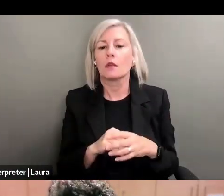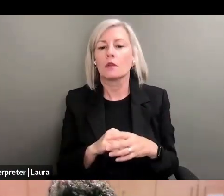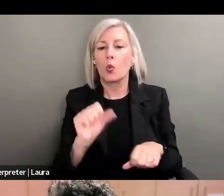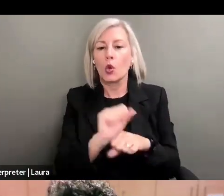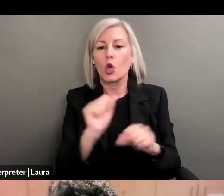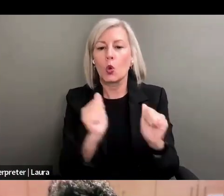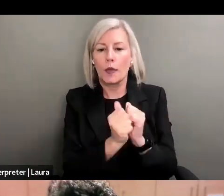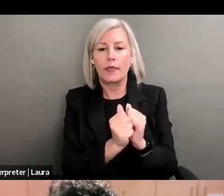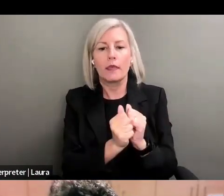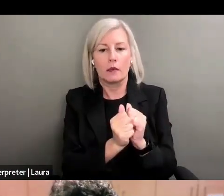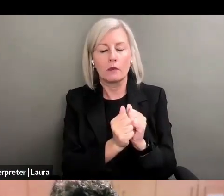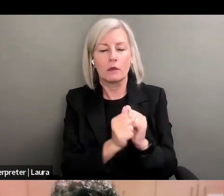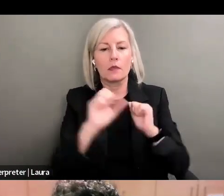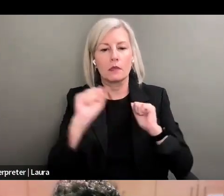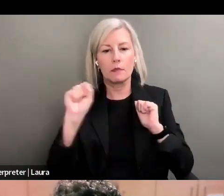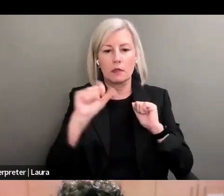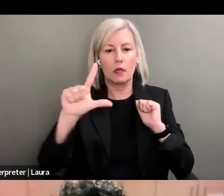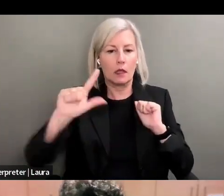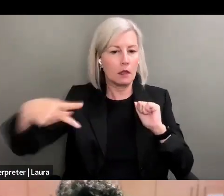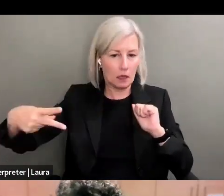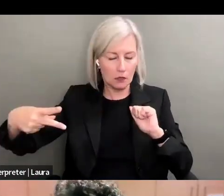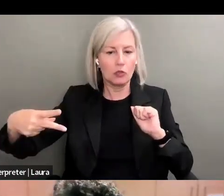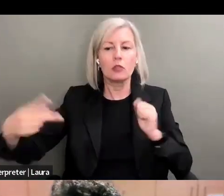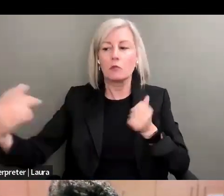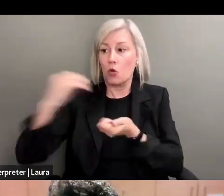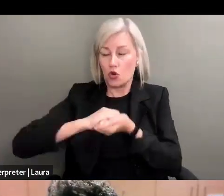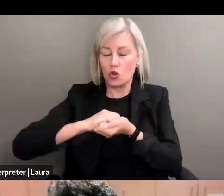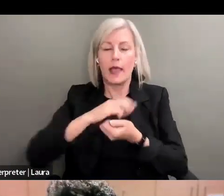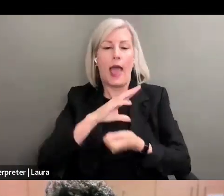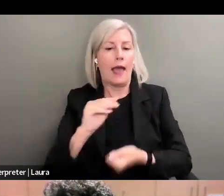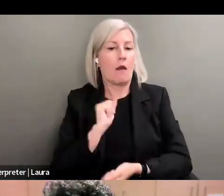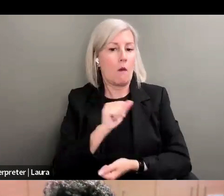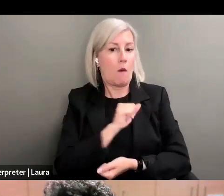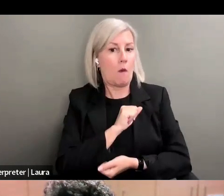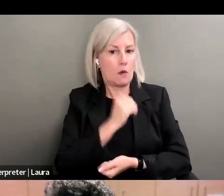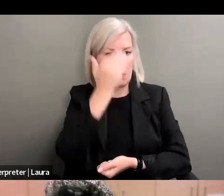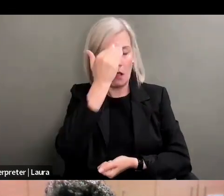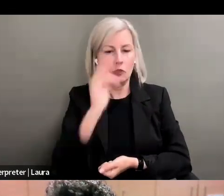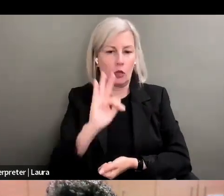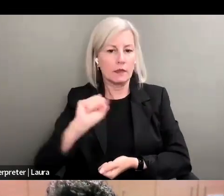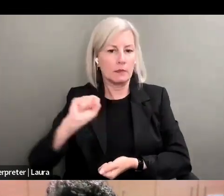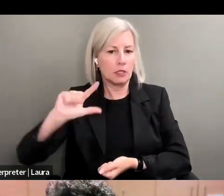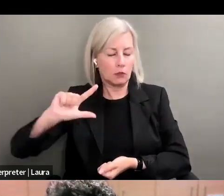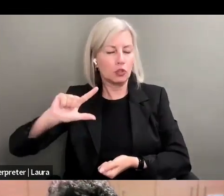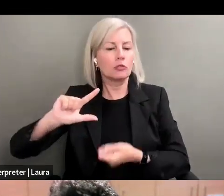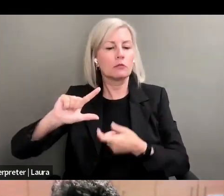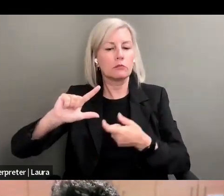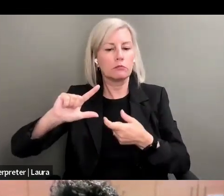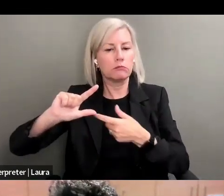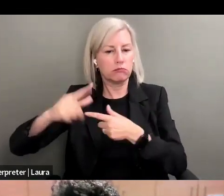speech language pathology partners and with our own knowledge of speech and language development as audiologist to decide what's